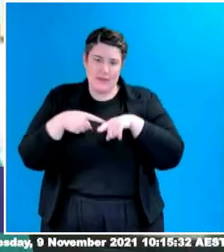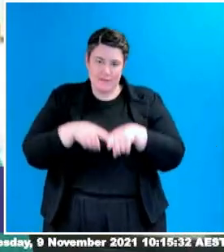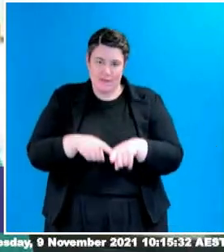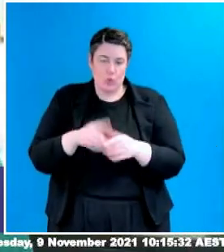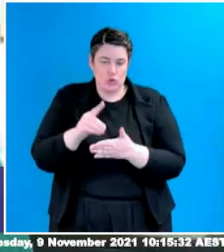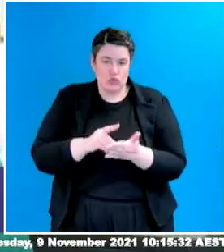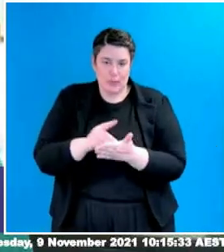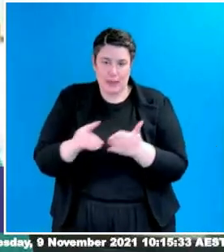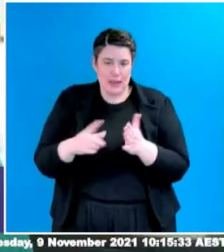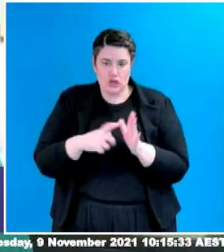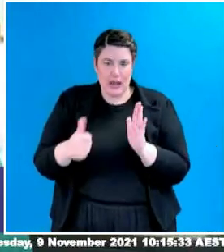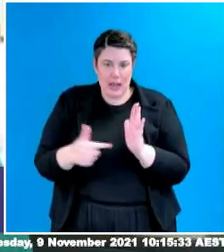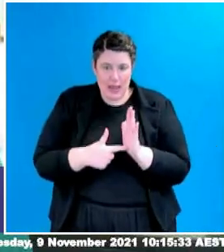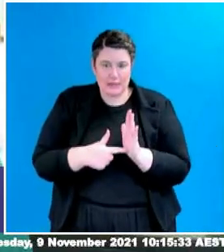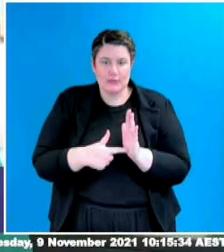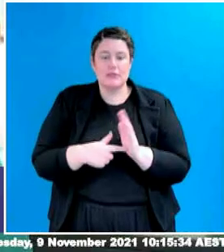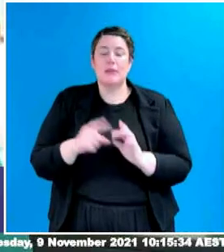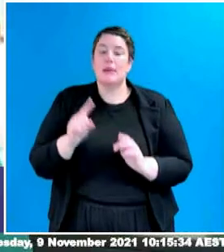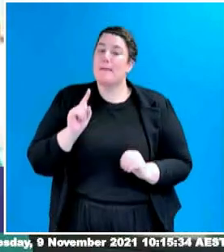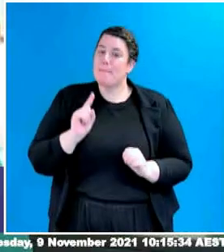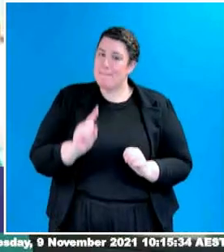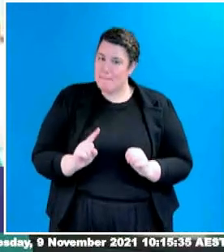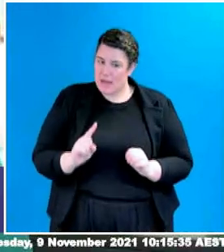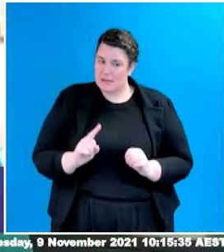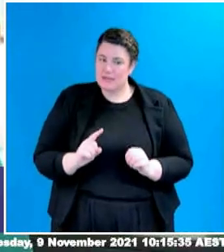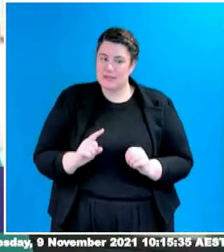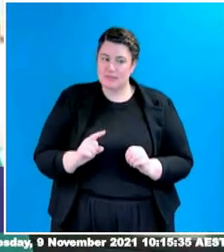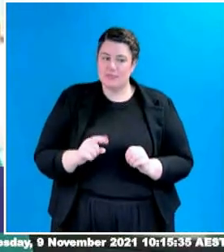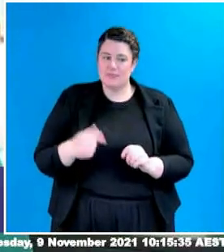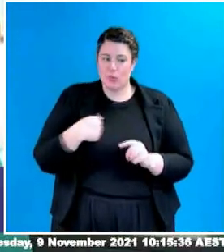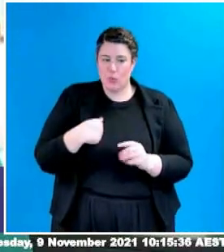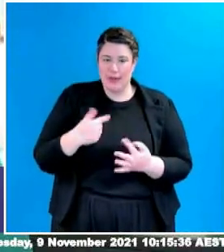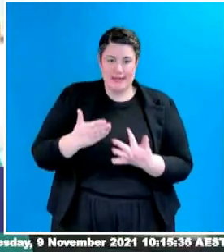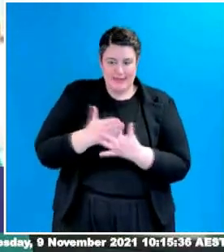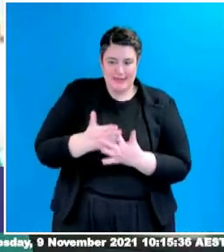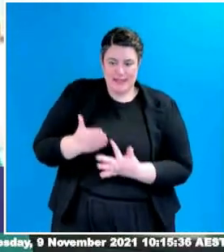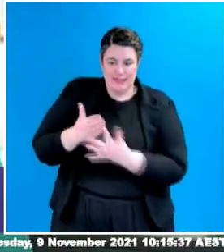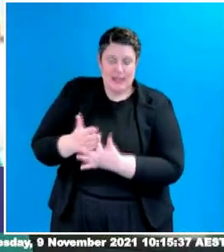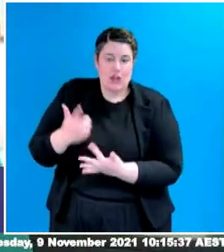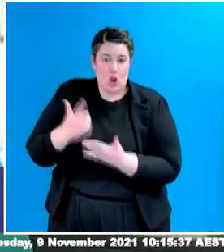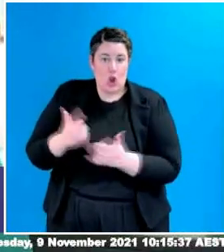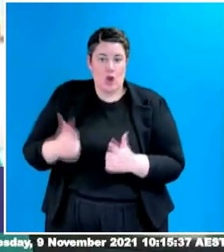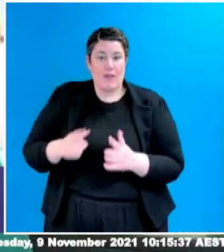an express public authority. We have intervened in a number of police cases but they have all settled, so we